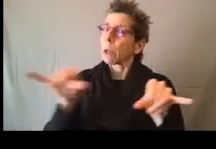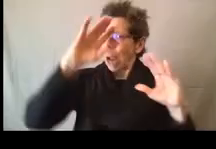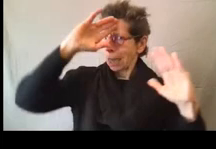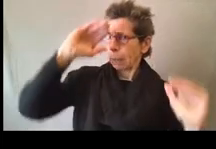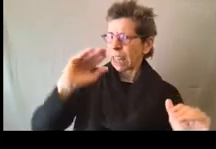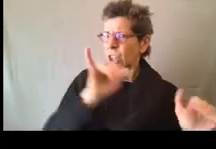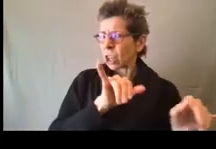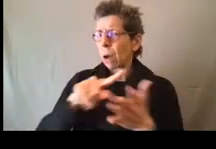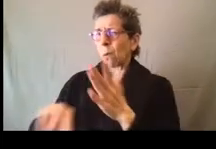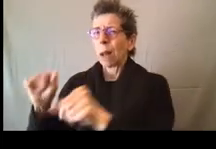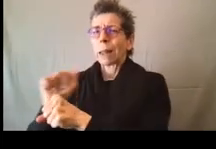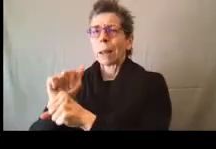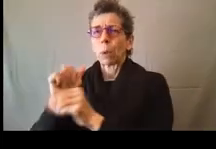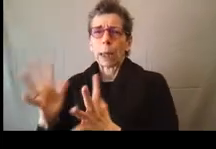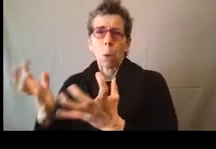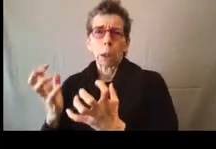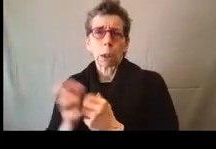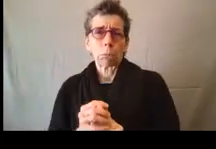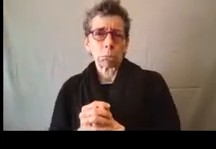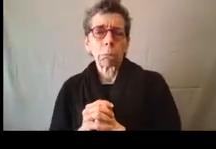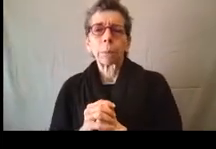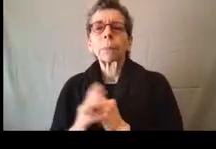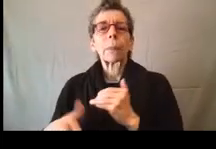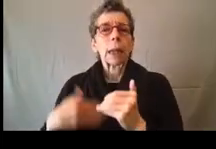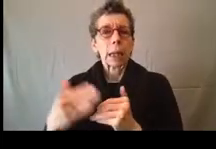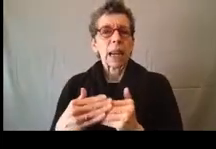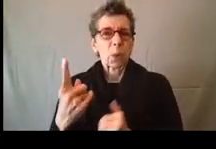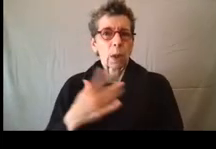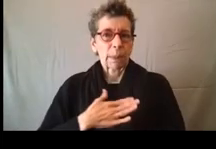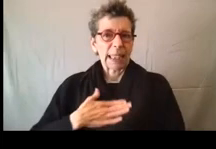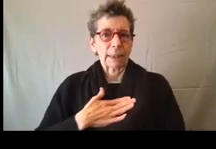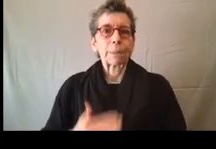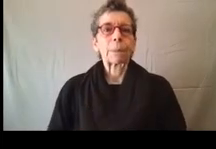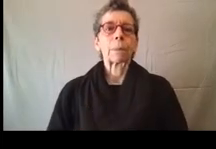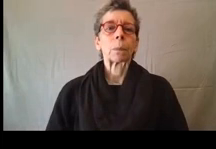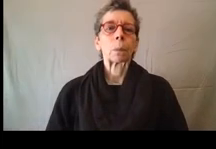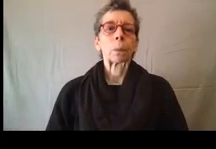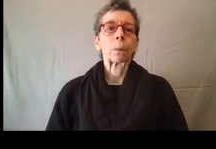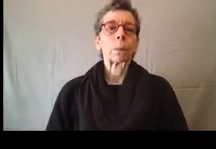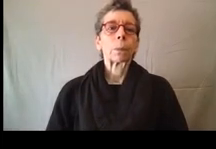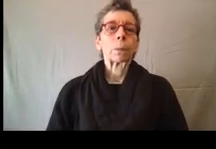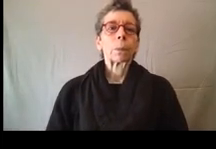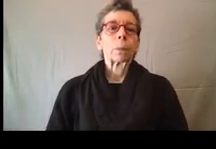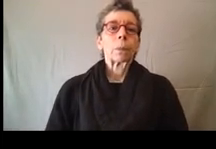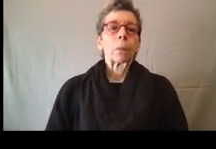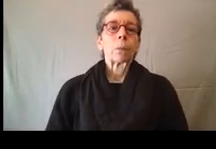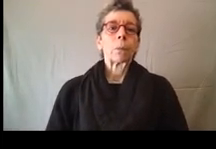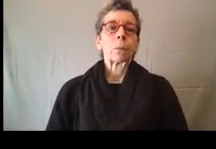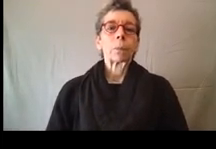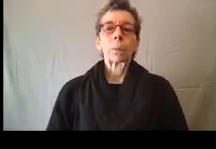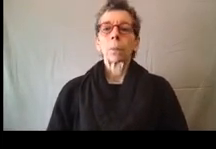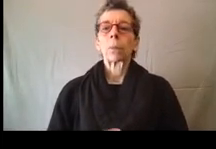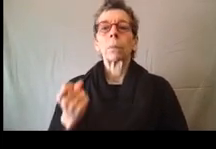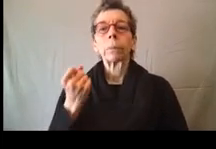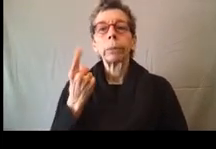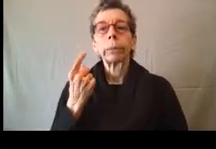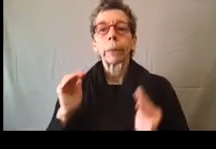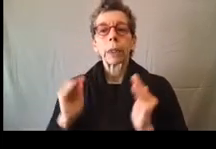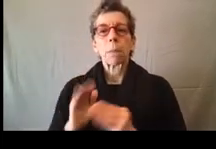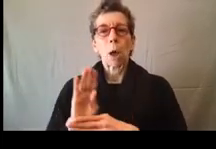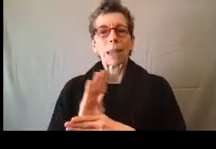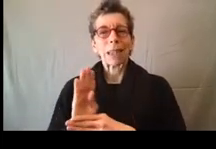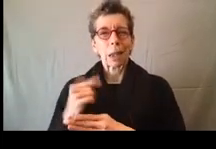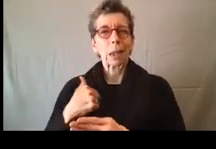Okay. So next slide, please. So, small business we interviewed in the qualitative